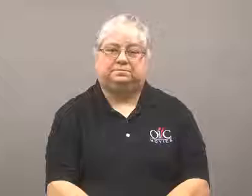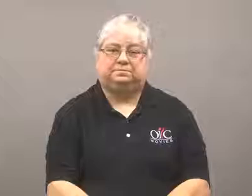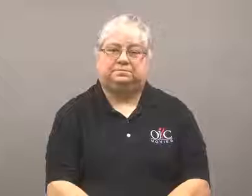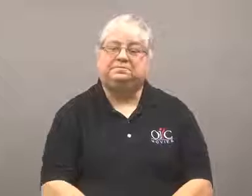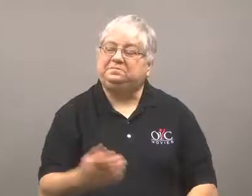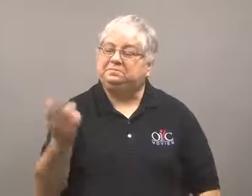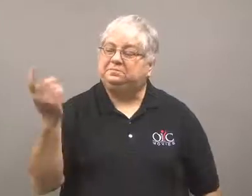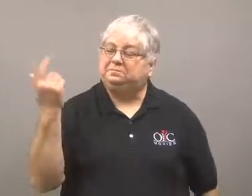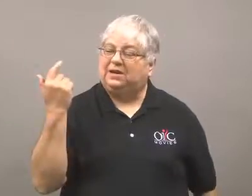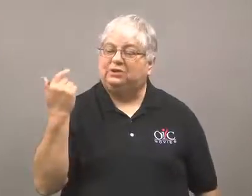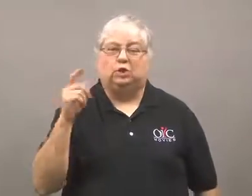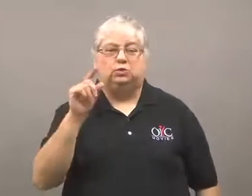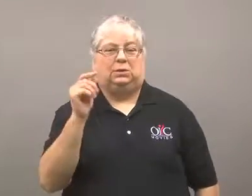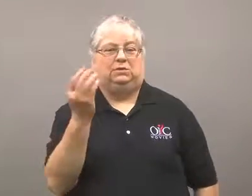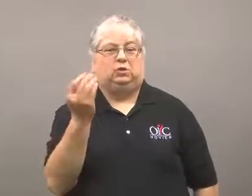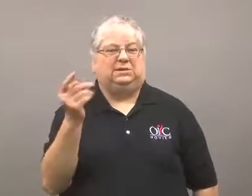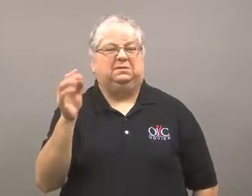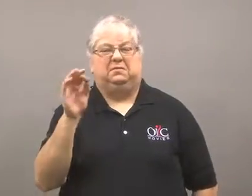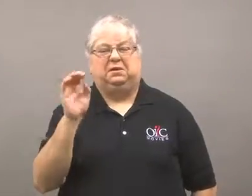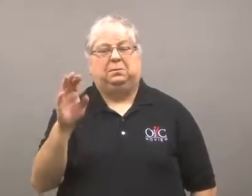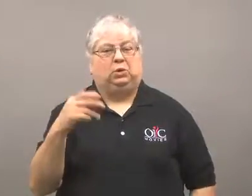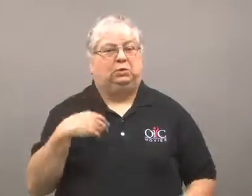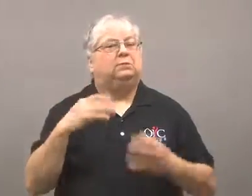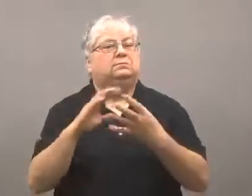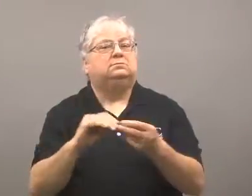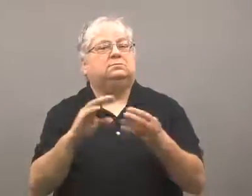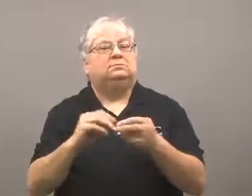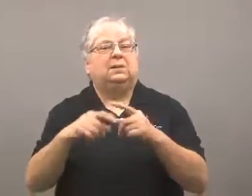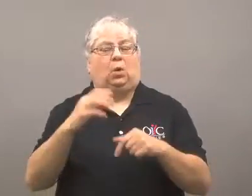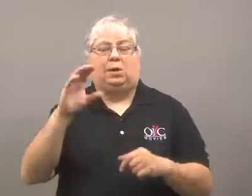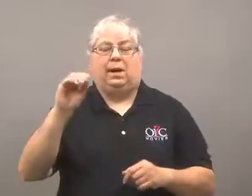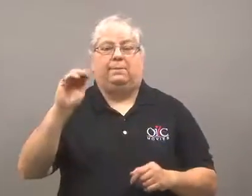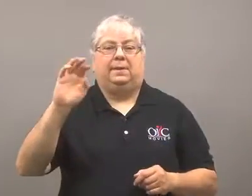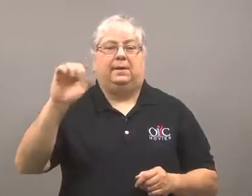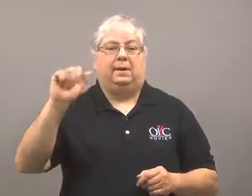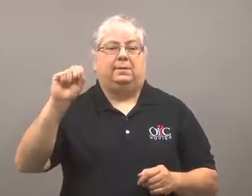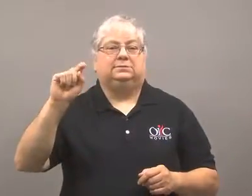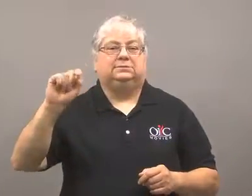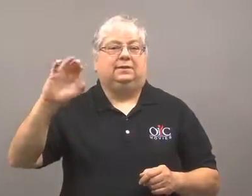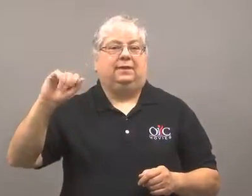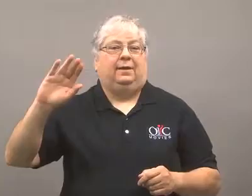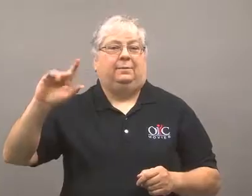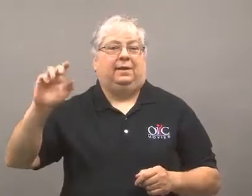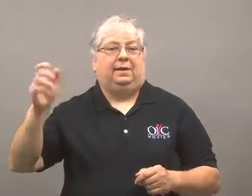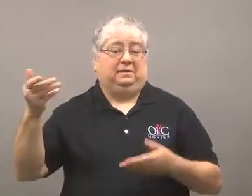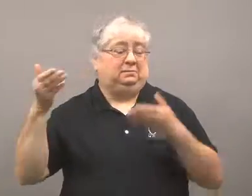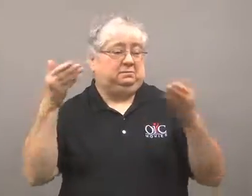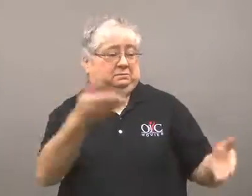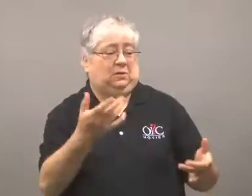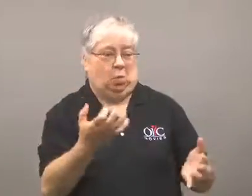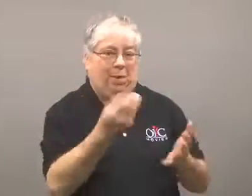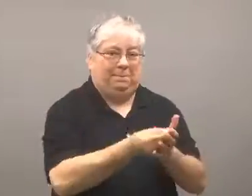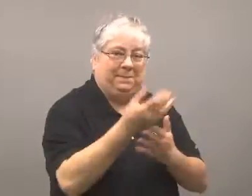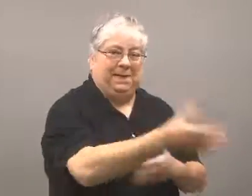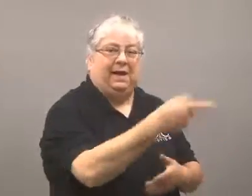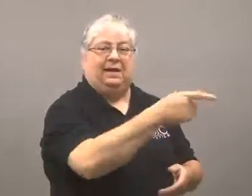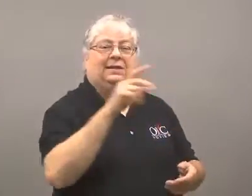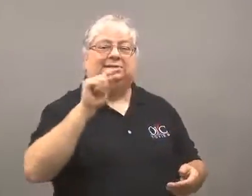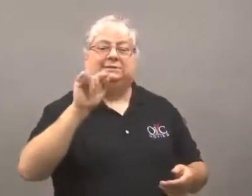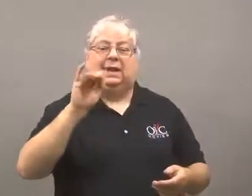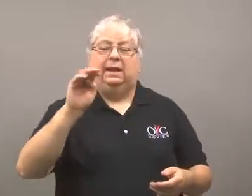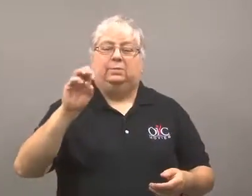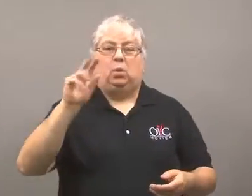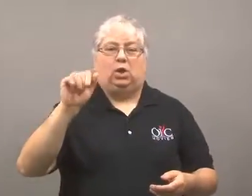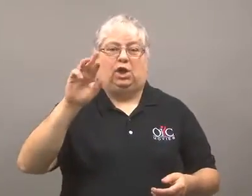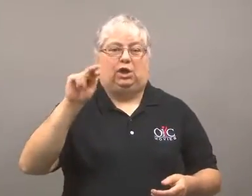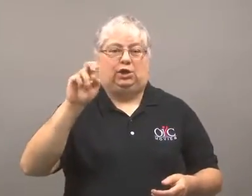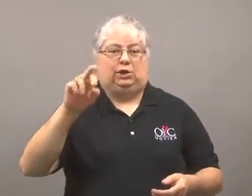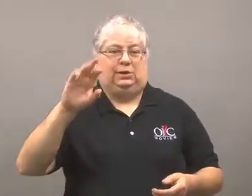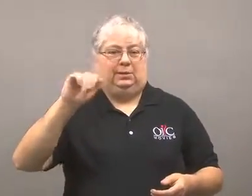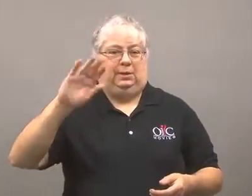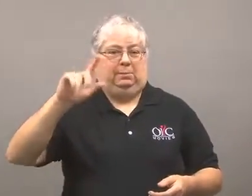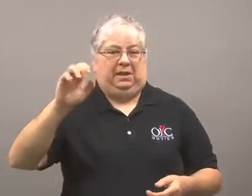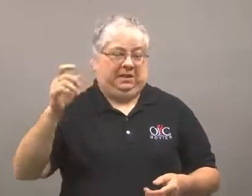I did a story in February of 2014 about Comcast's bid to buy Time Warner Cable